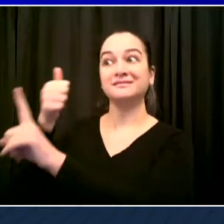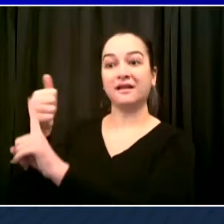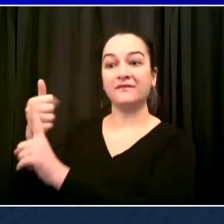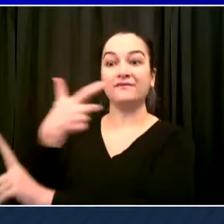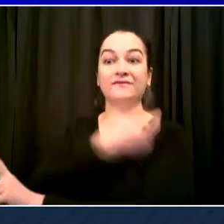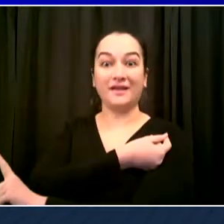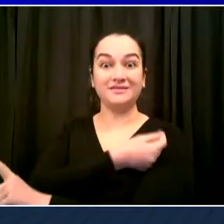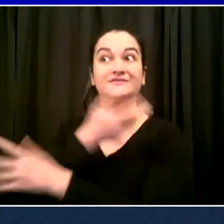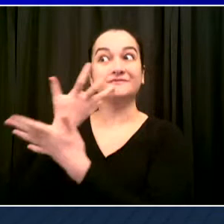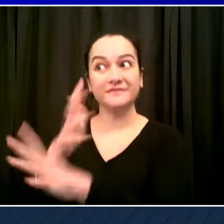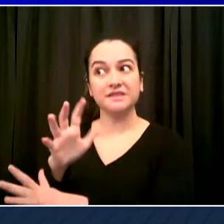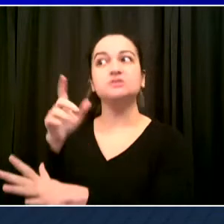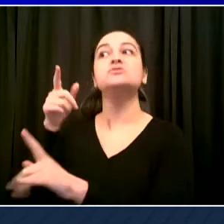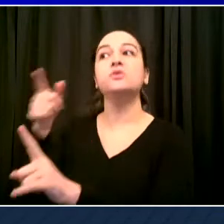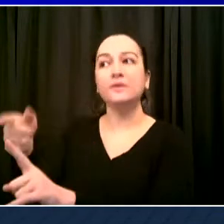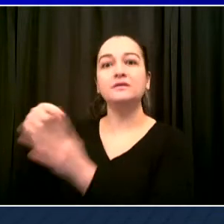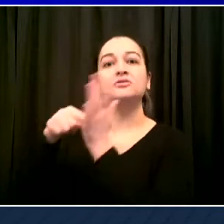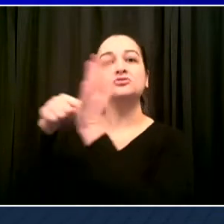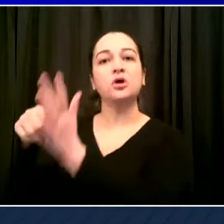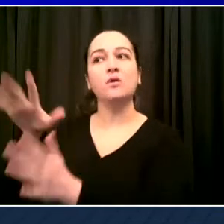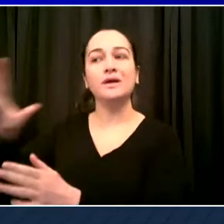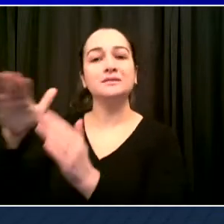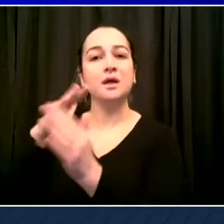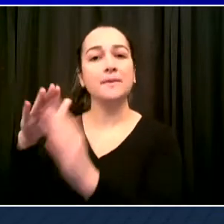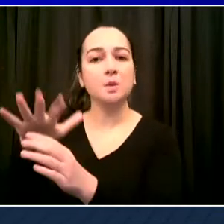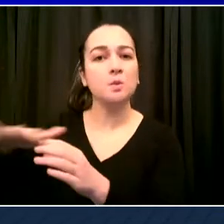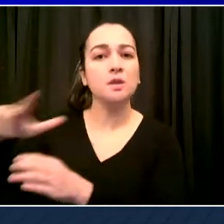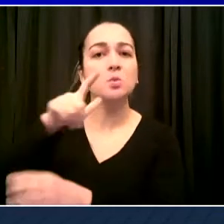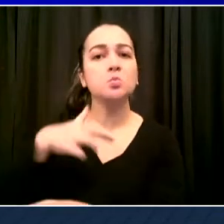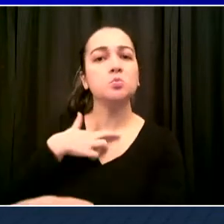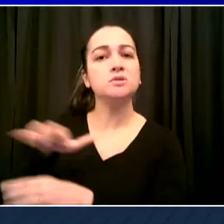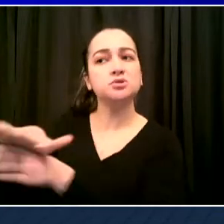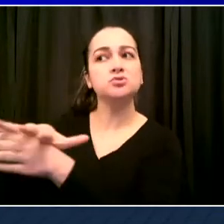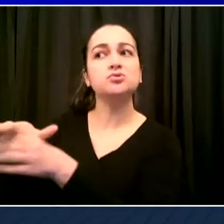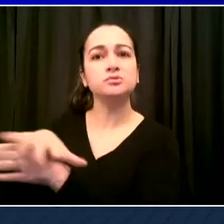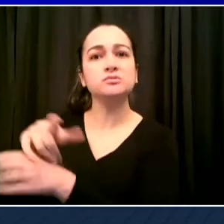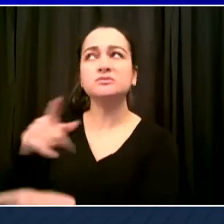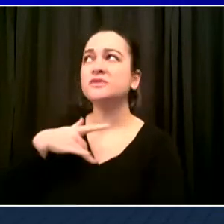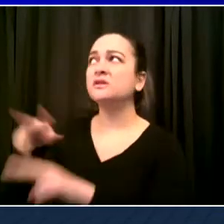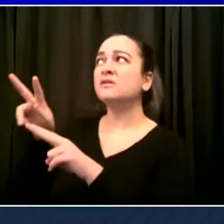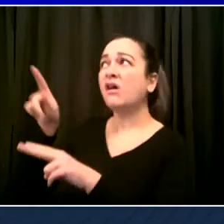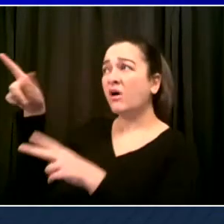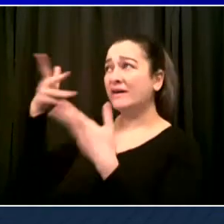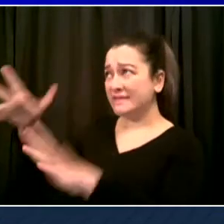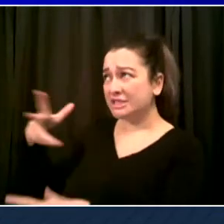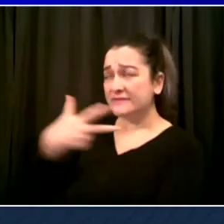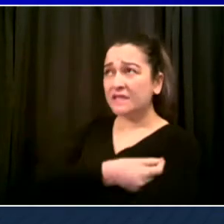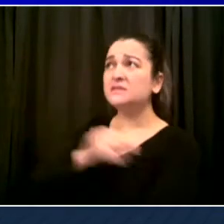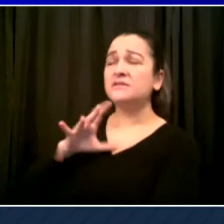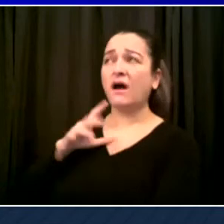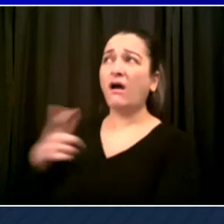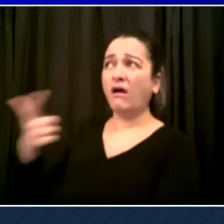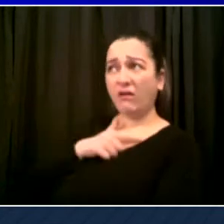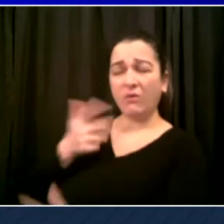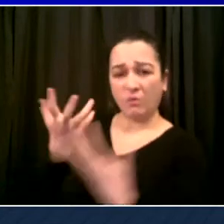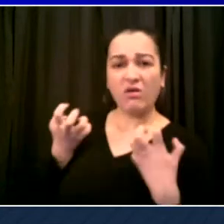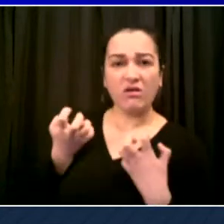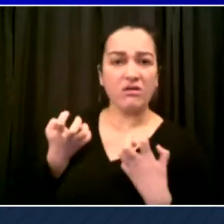GETTING VACCINATED, EVERYONE CAN HAVE FAITH IN THIS V VACCINENE.